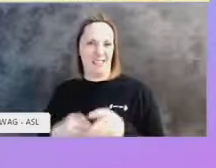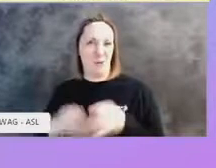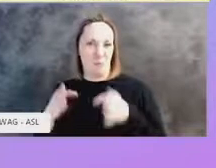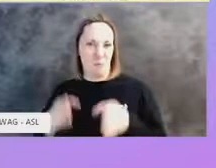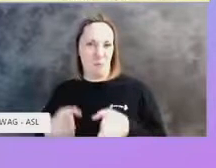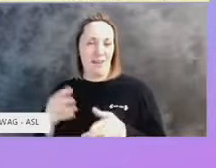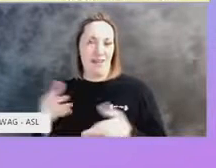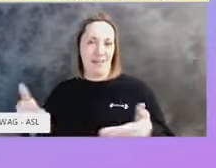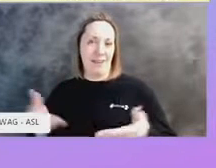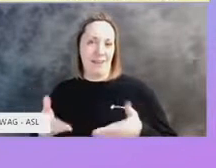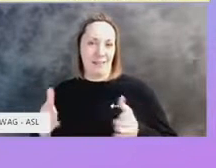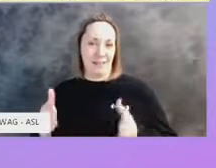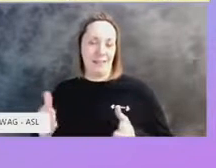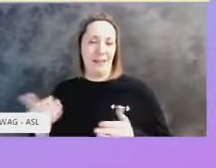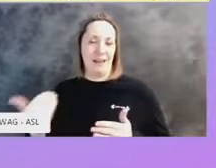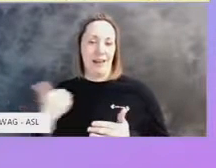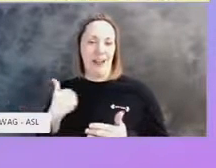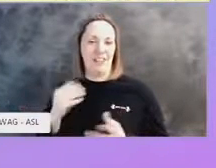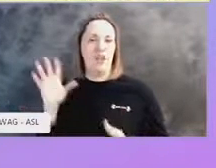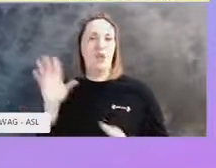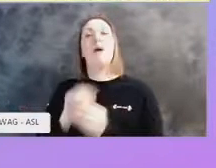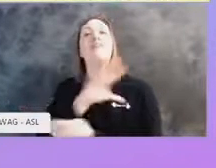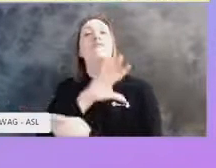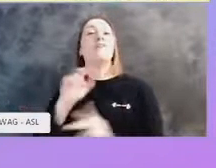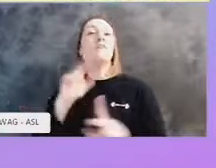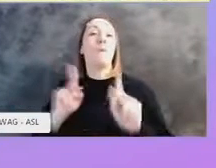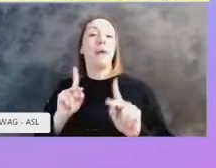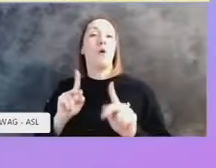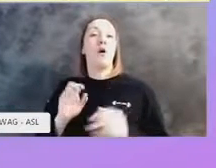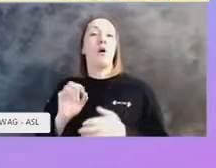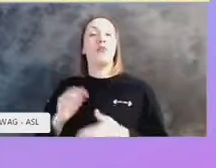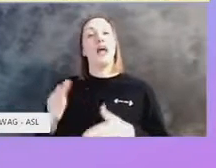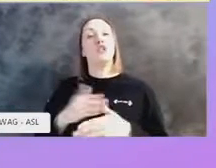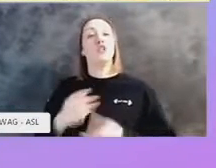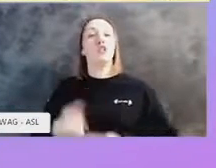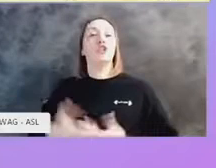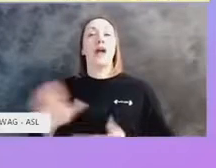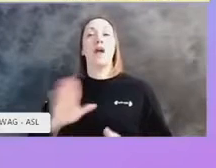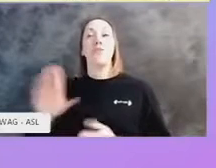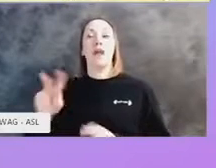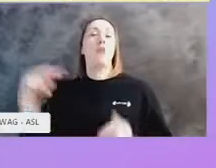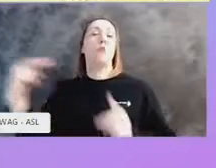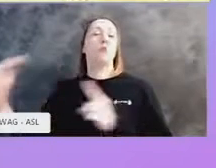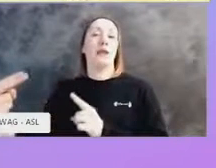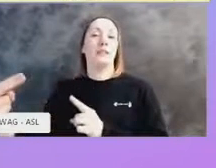basically. Kit calvache ovich. Last week was the last guess I had. We've got 50 people